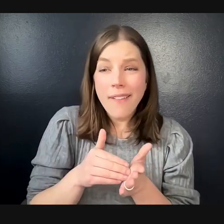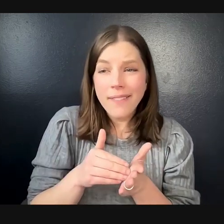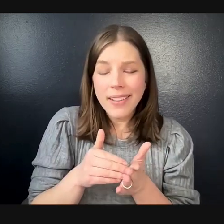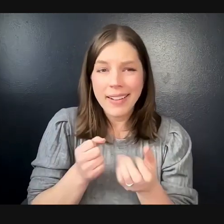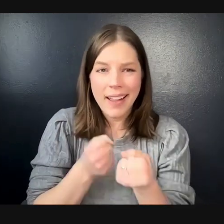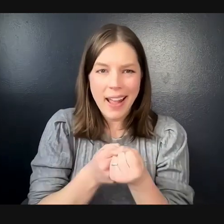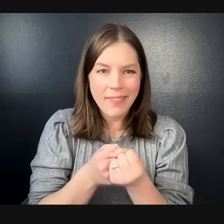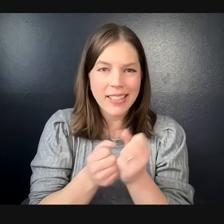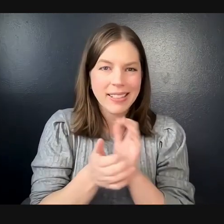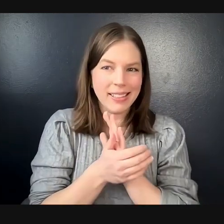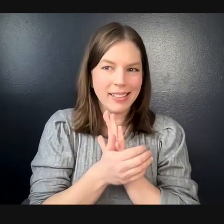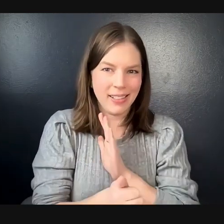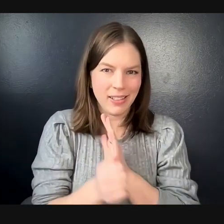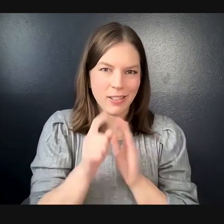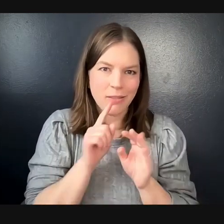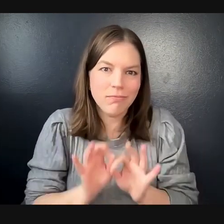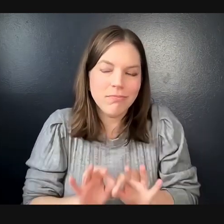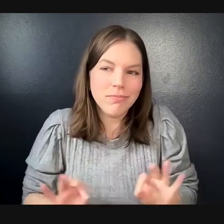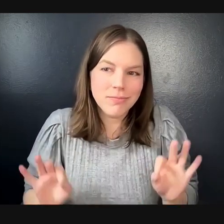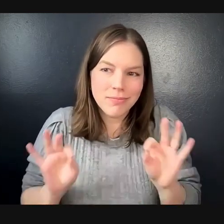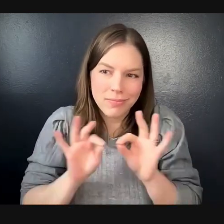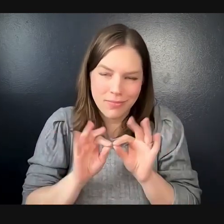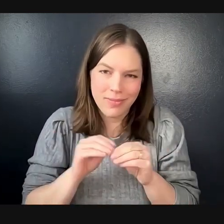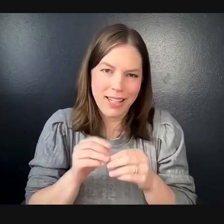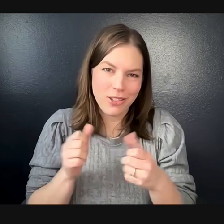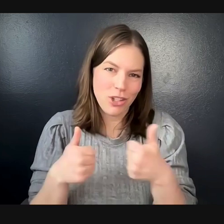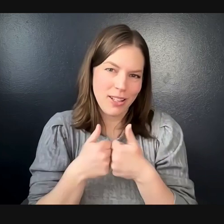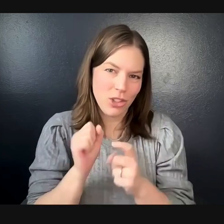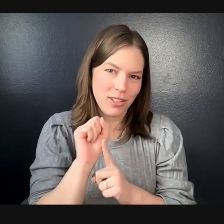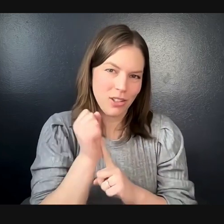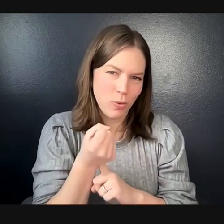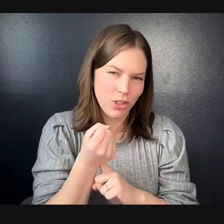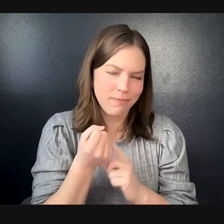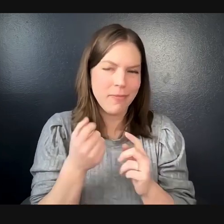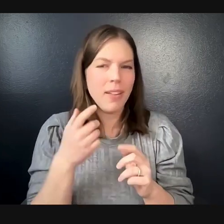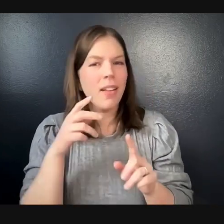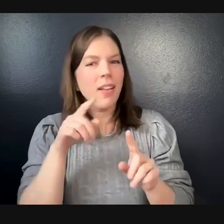All right. Often, advocacy skills are essential in challenging situations.